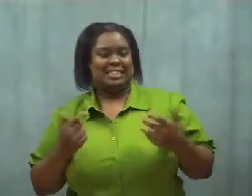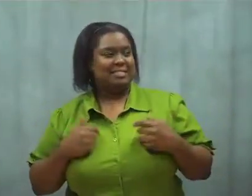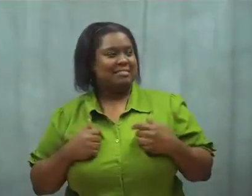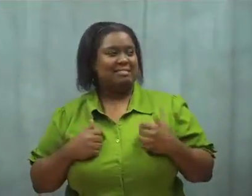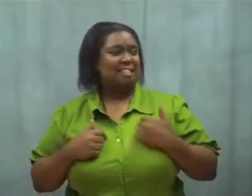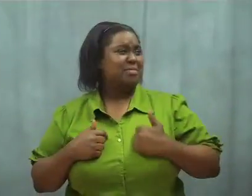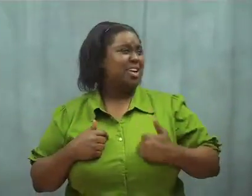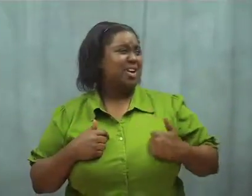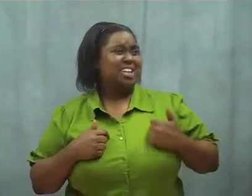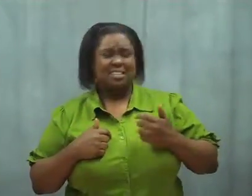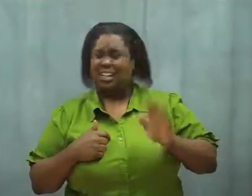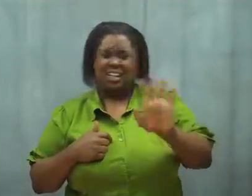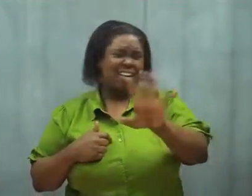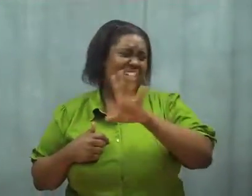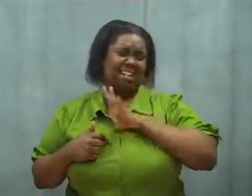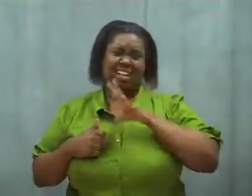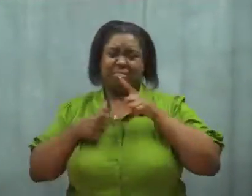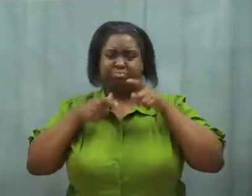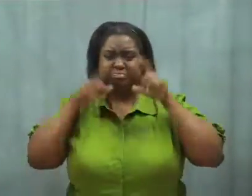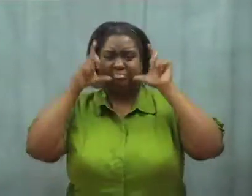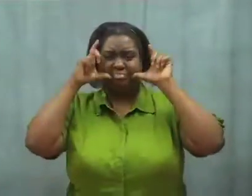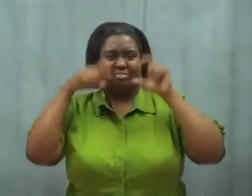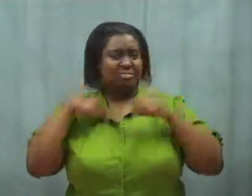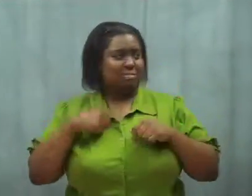I said I was sorry, the other person blushed and said, "It's ok."